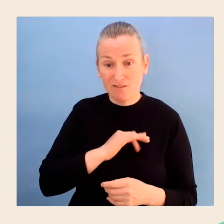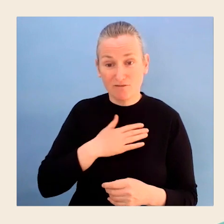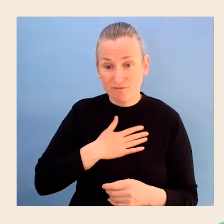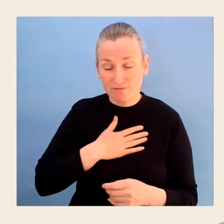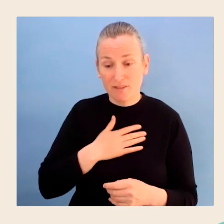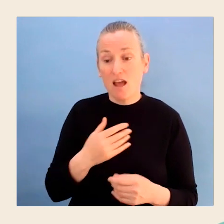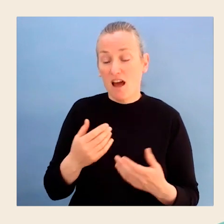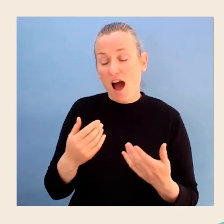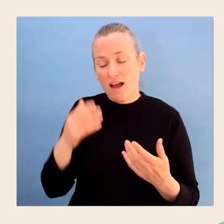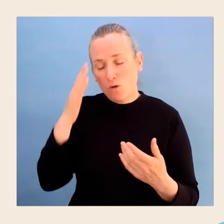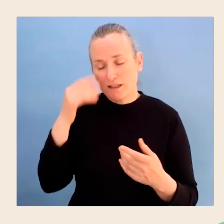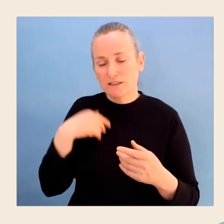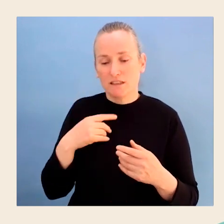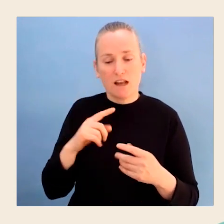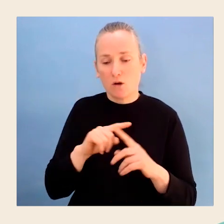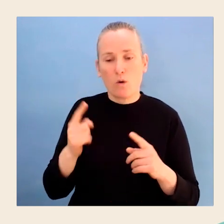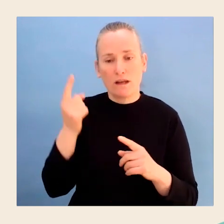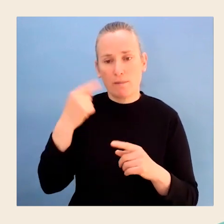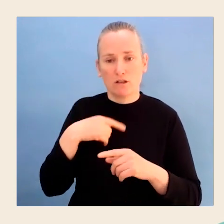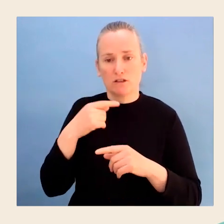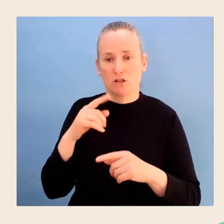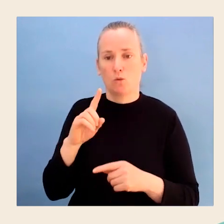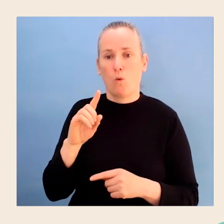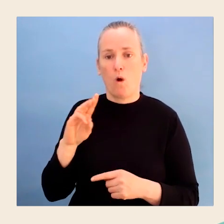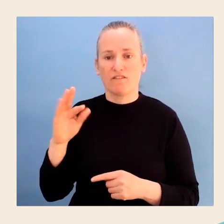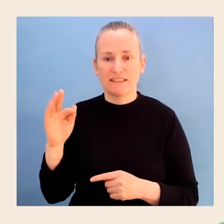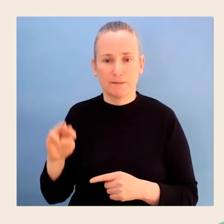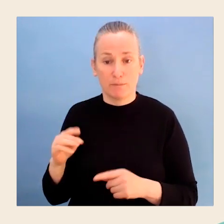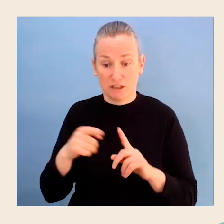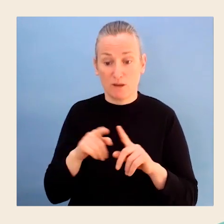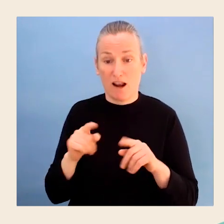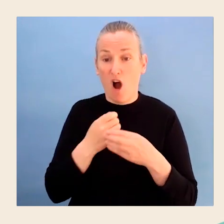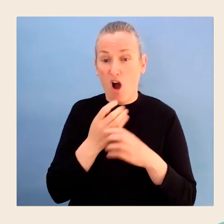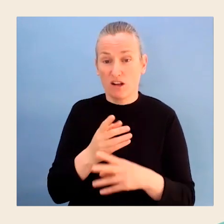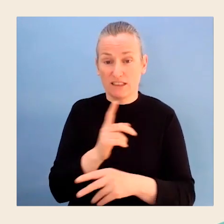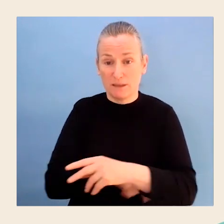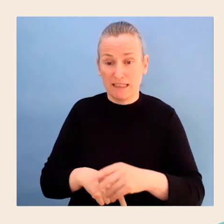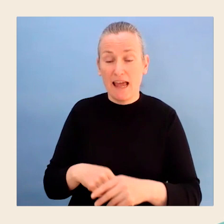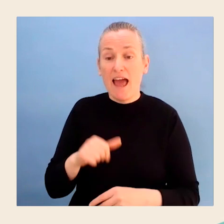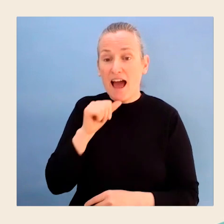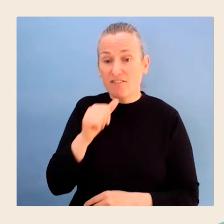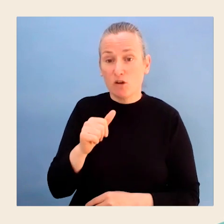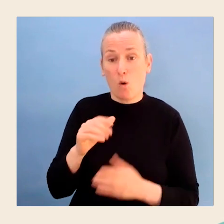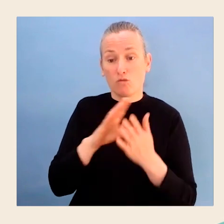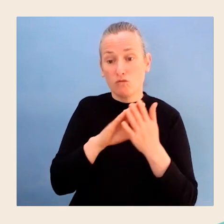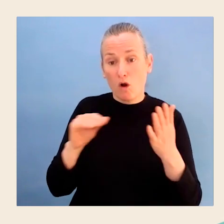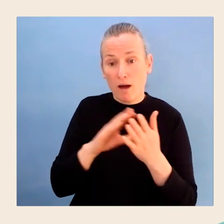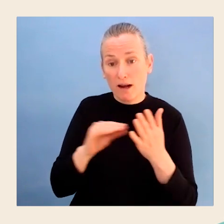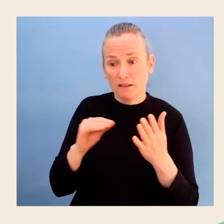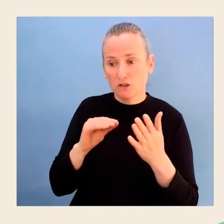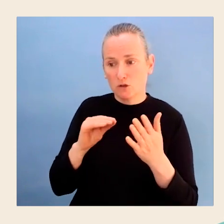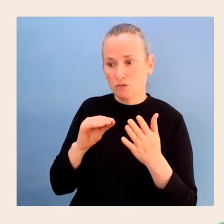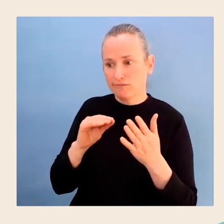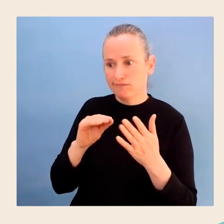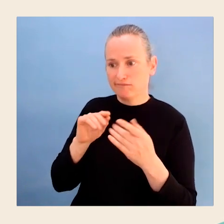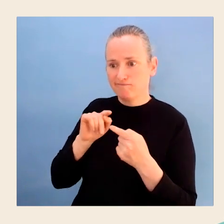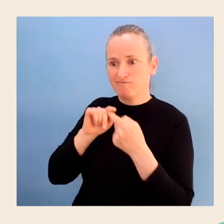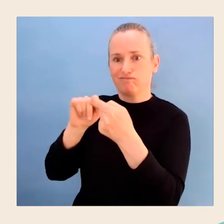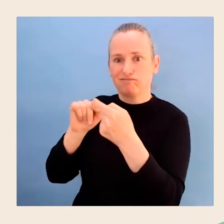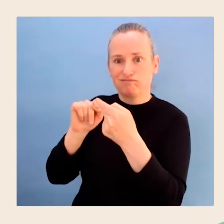but this applies to all disability, your own role models to kind of combat those assumptions, then you're going to begin to build